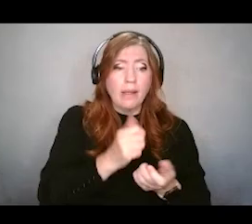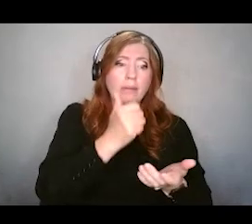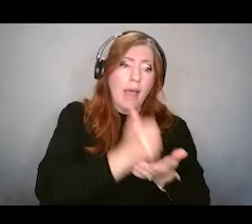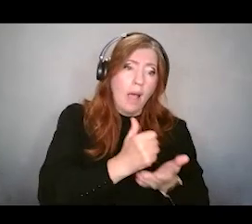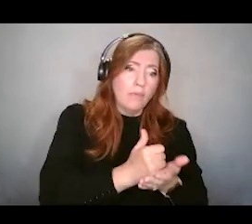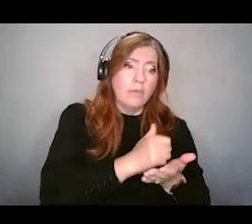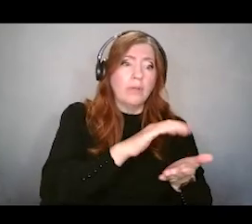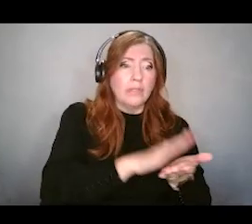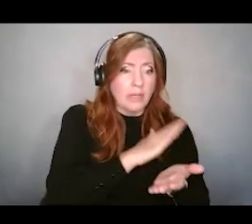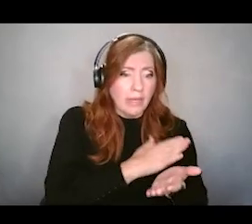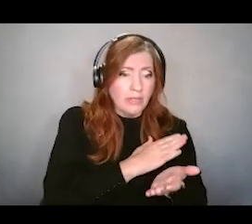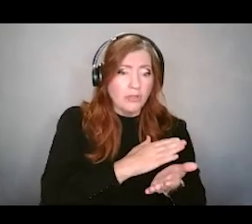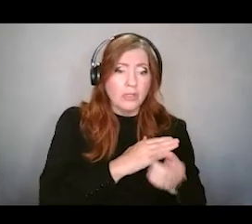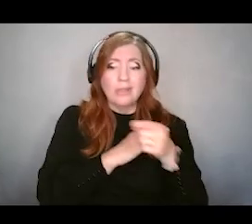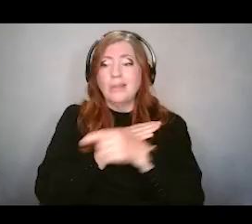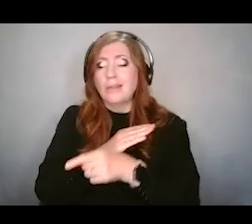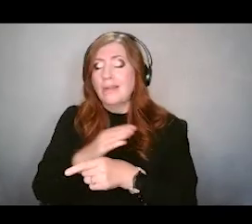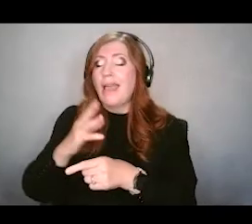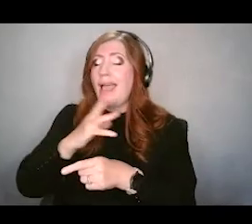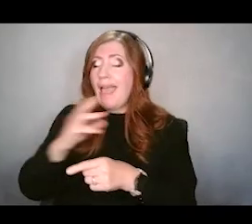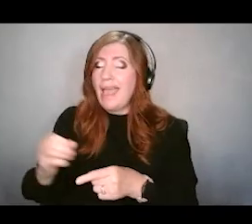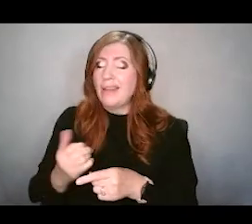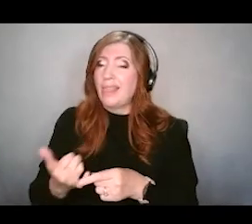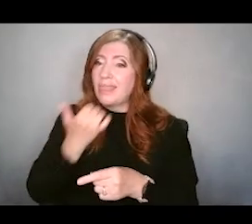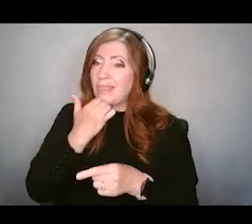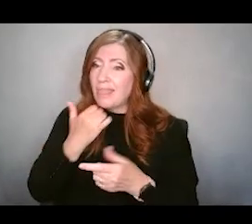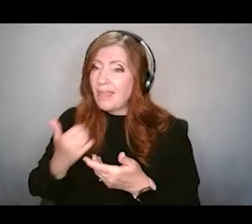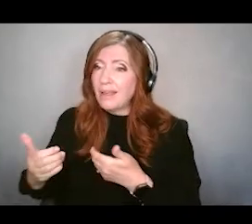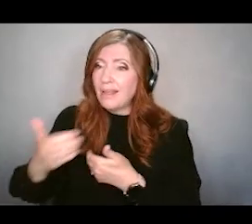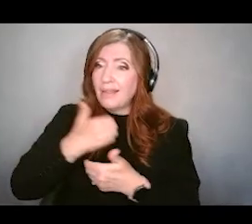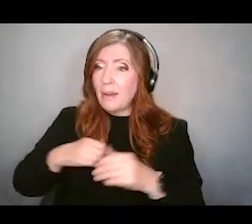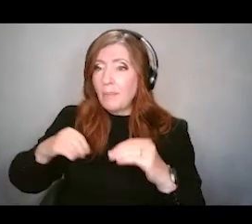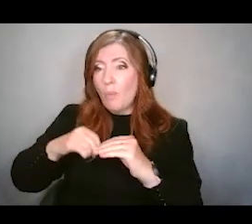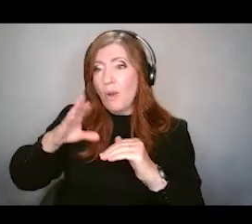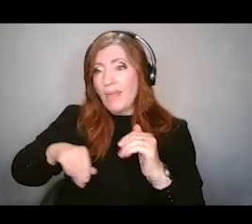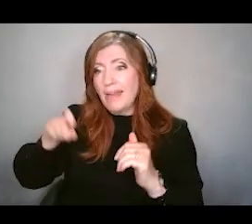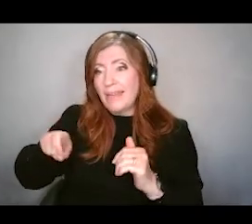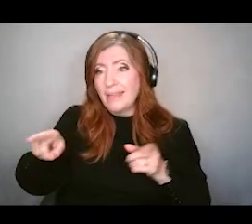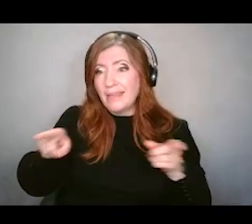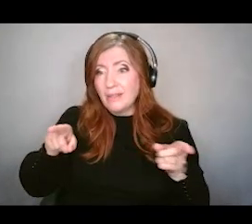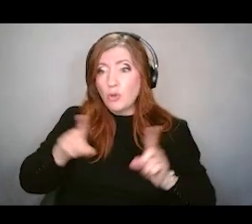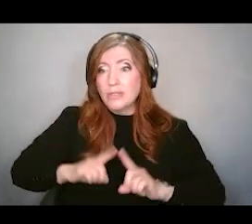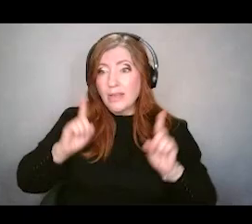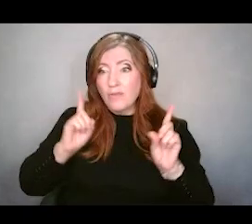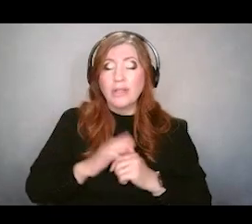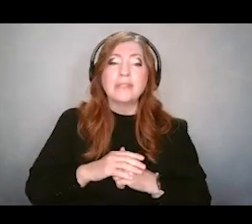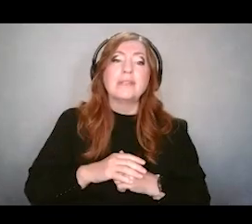collecting more than what’s really needed. It’s true that disability documentation can